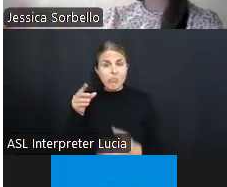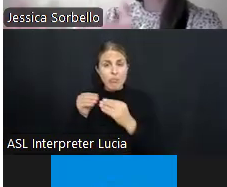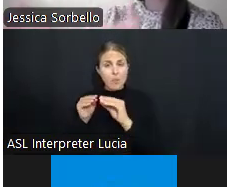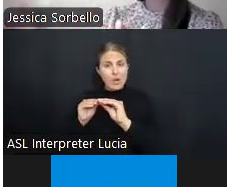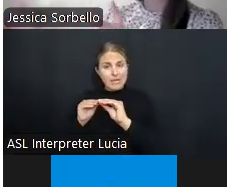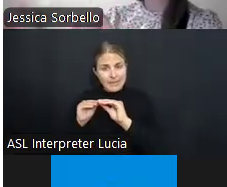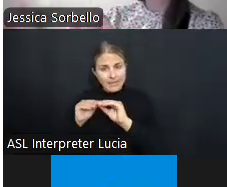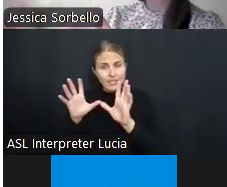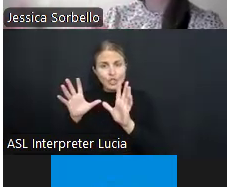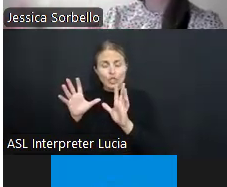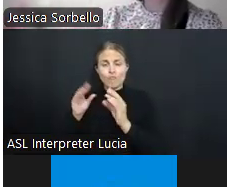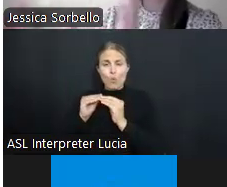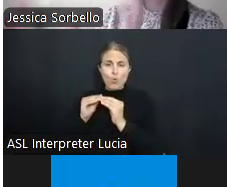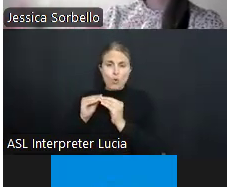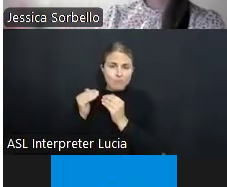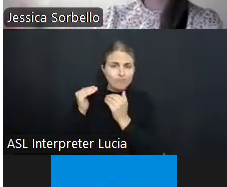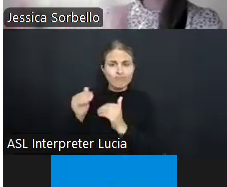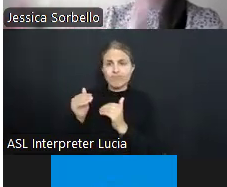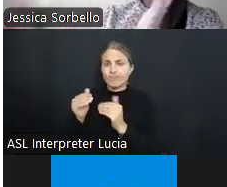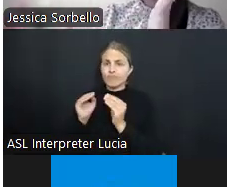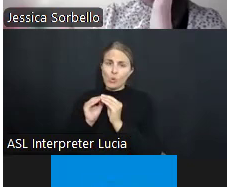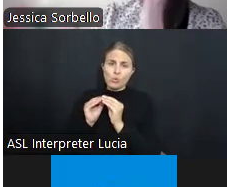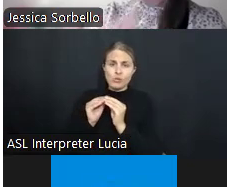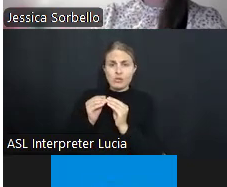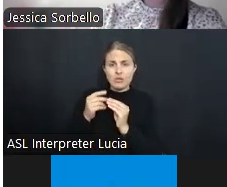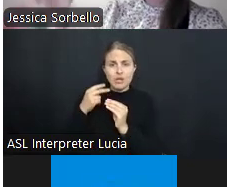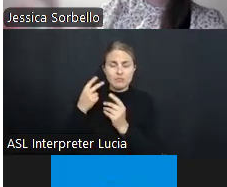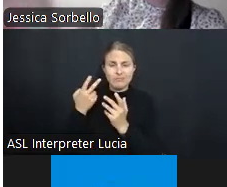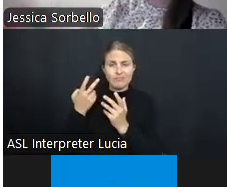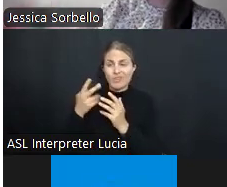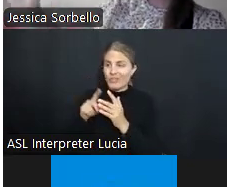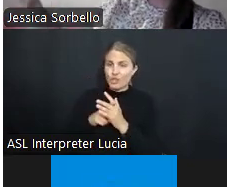a procedure, an end some pain management and typically that